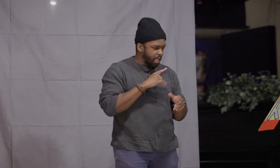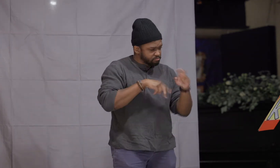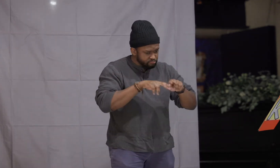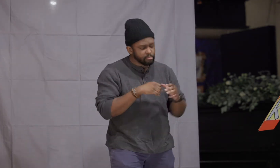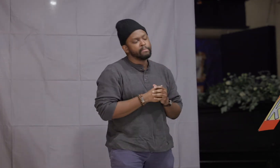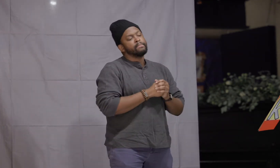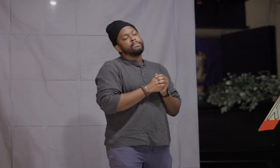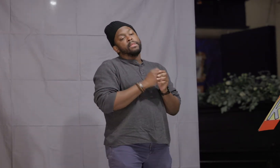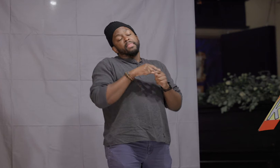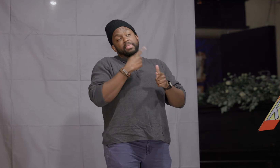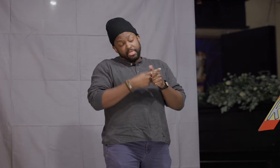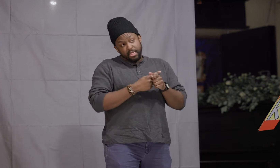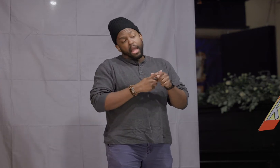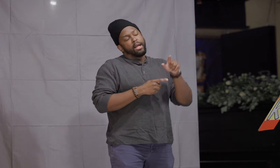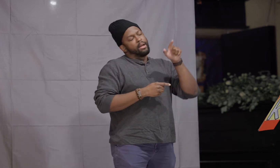I didn't know much about the area,